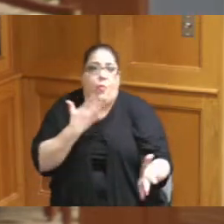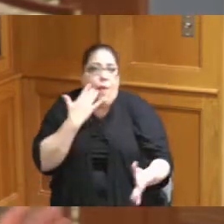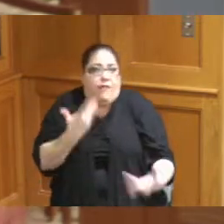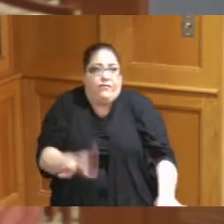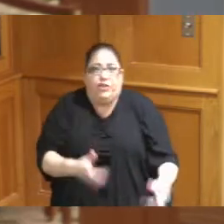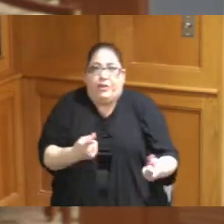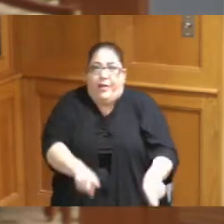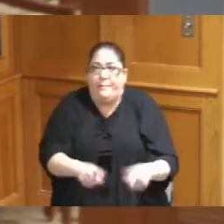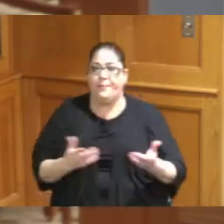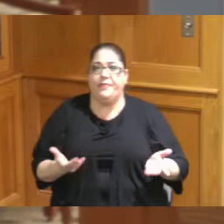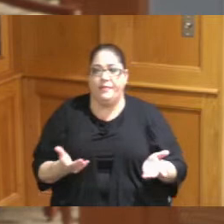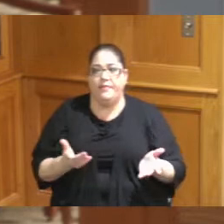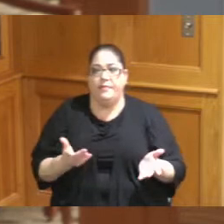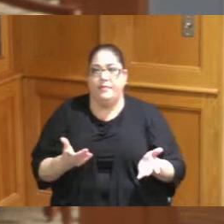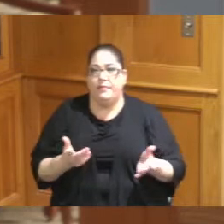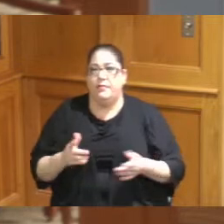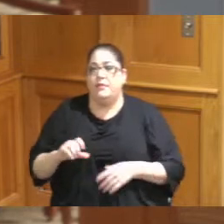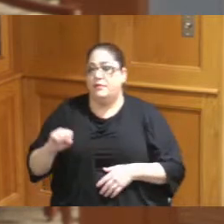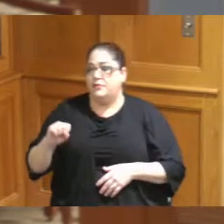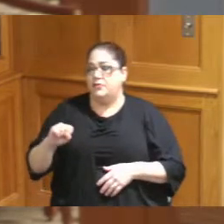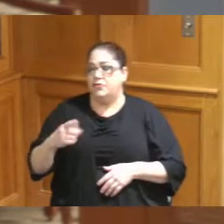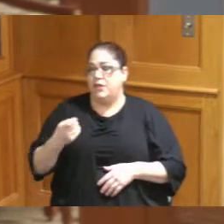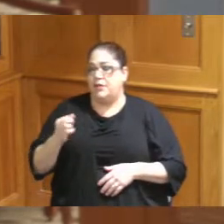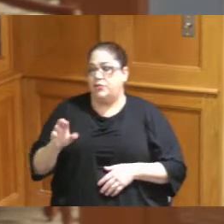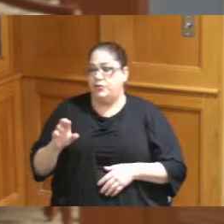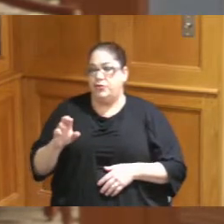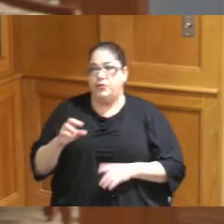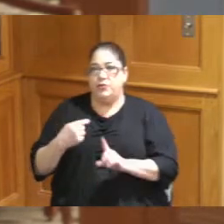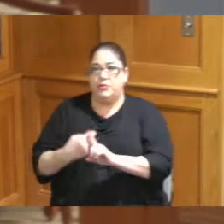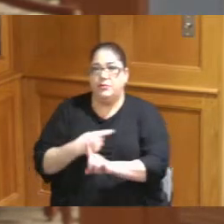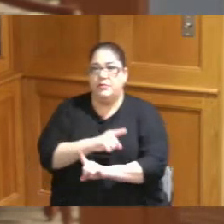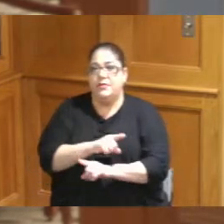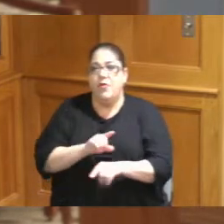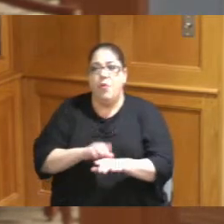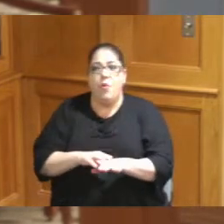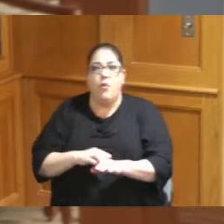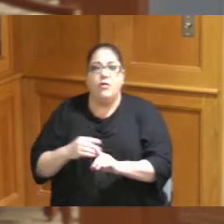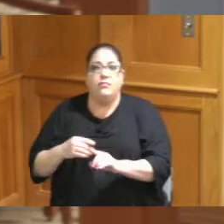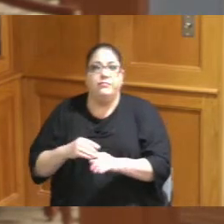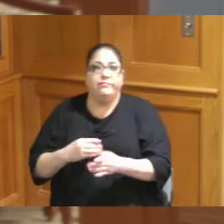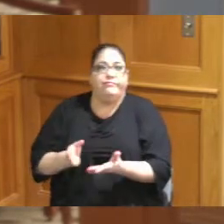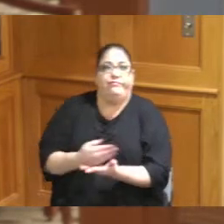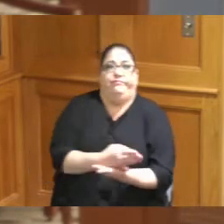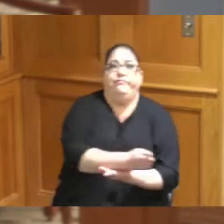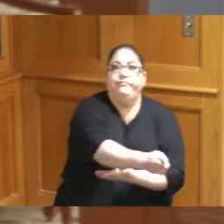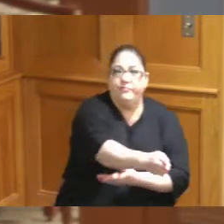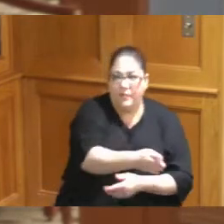use our shelter diversion program which serves doubled up households as an example that costs